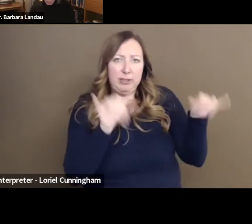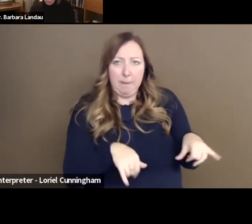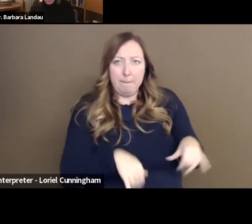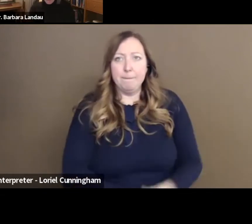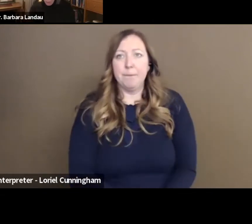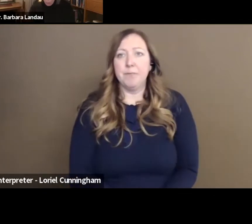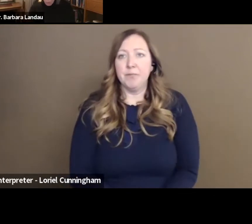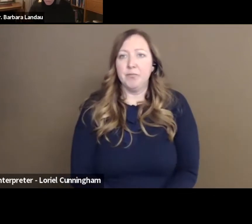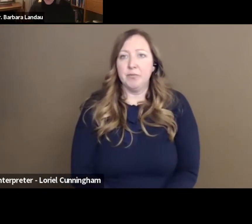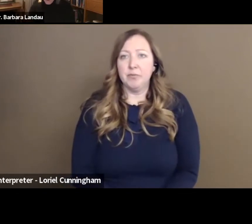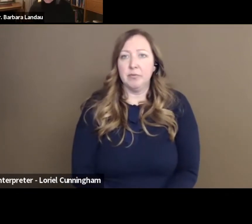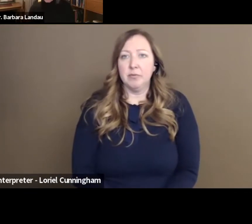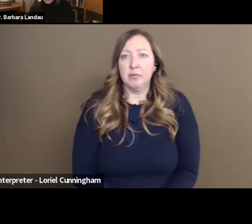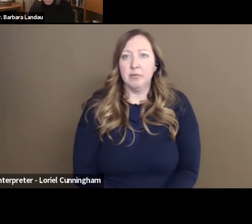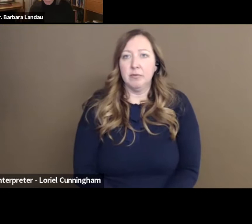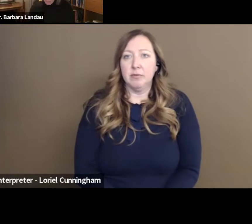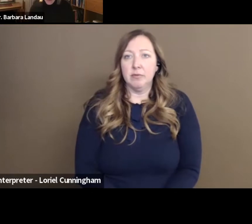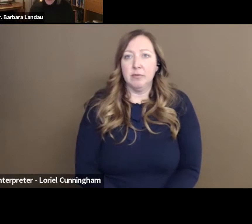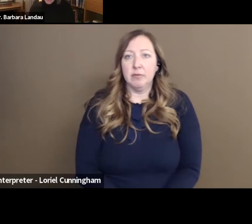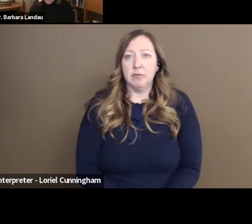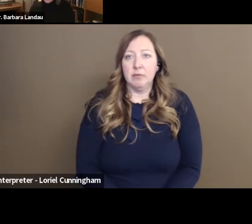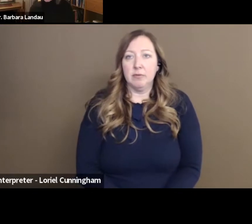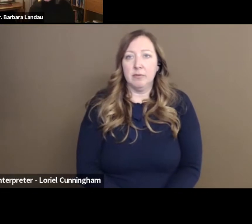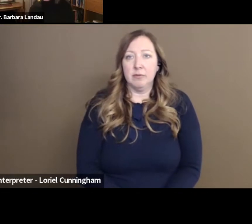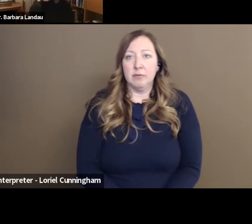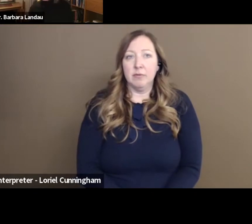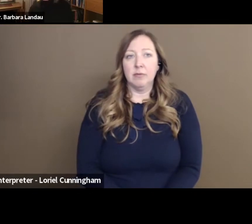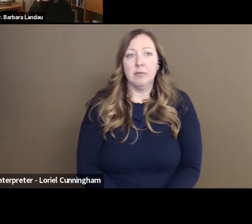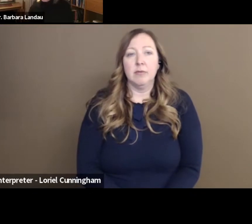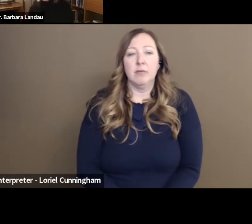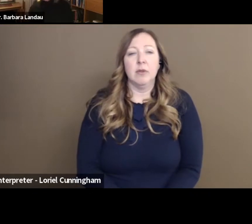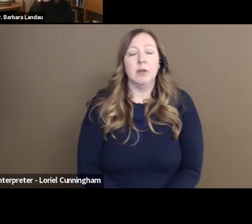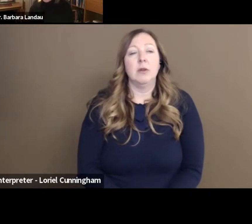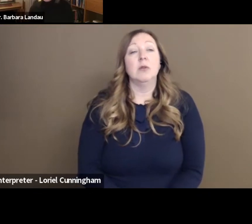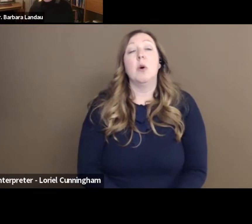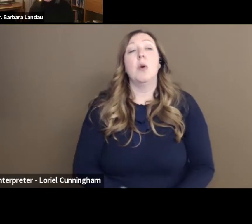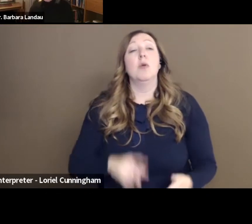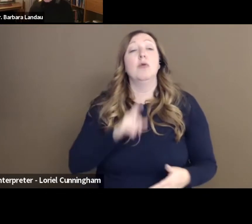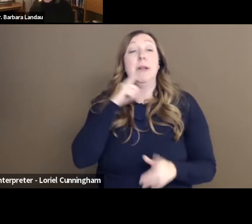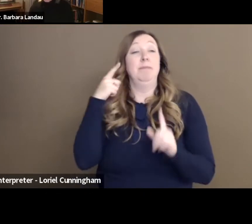um what what can we say about cognitive